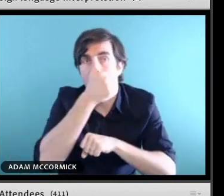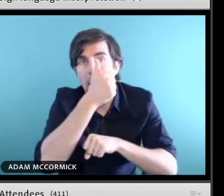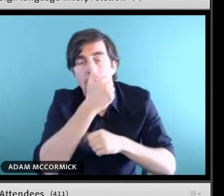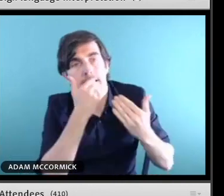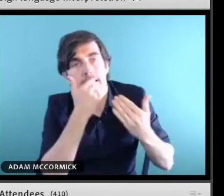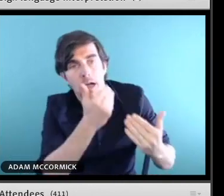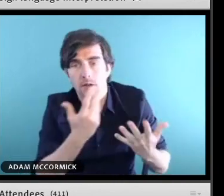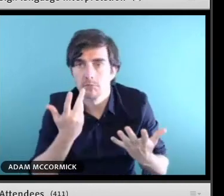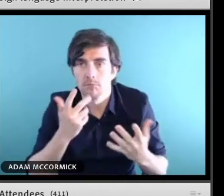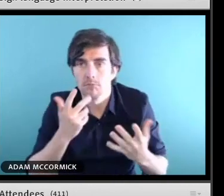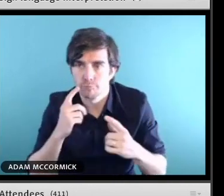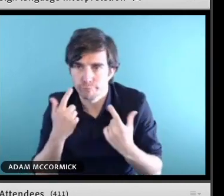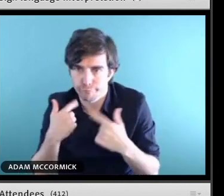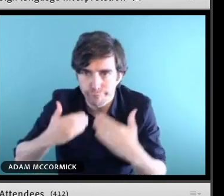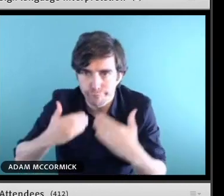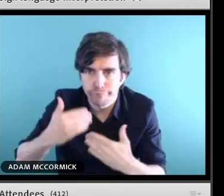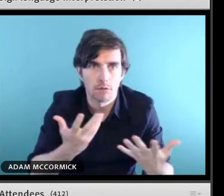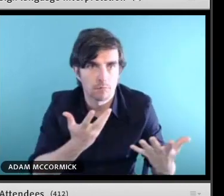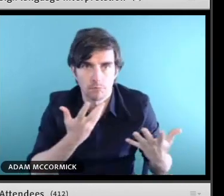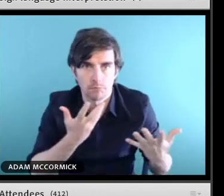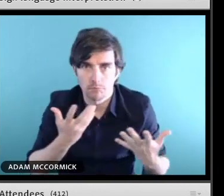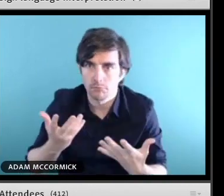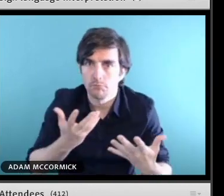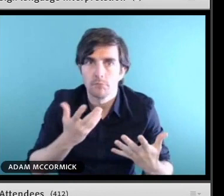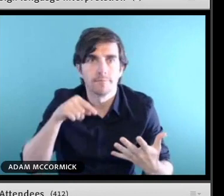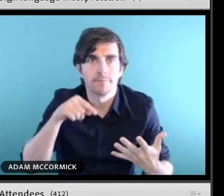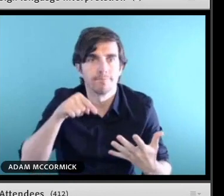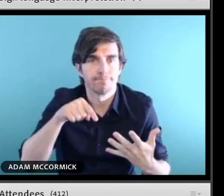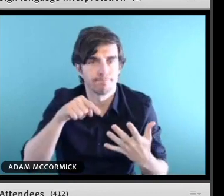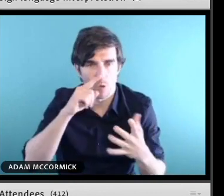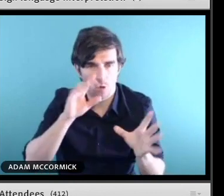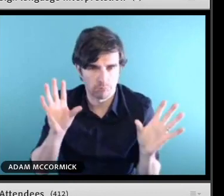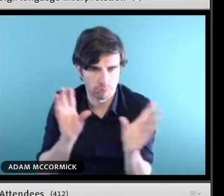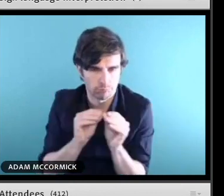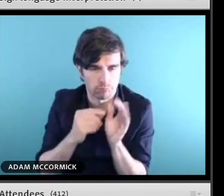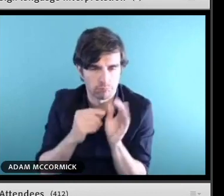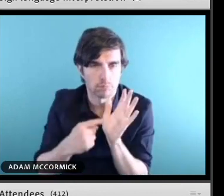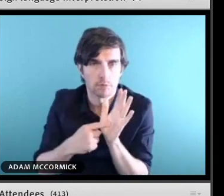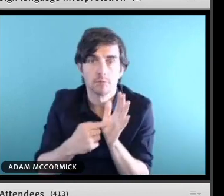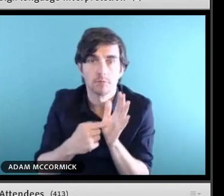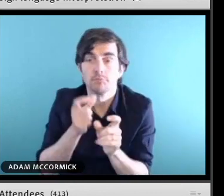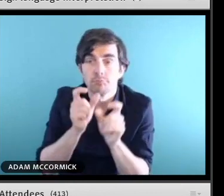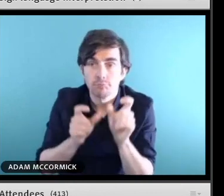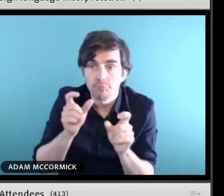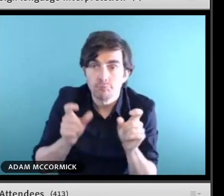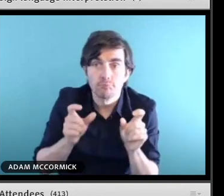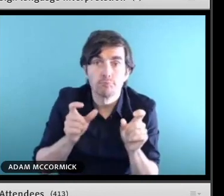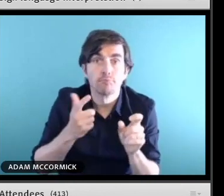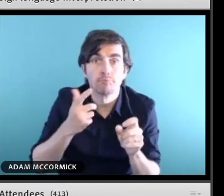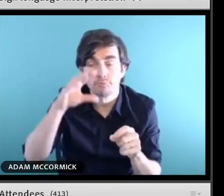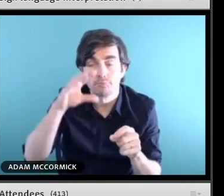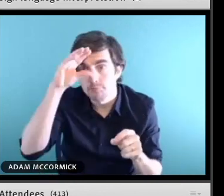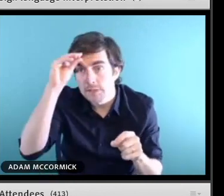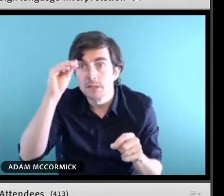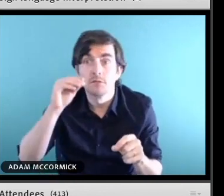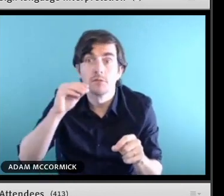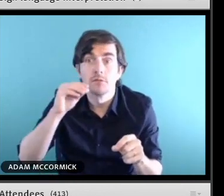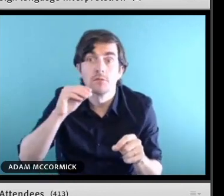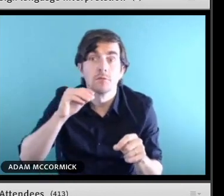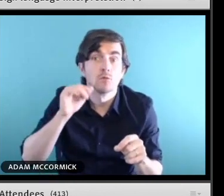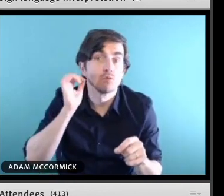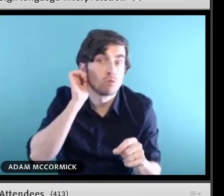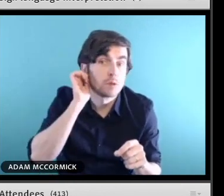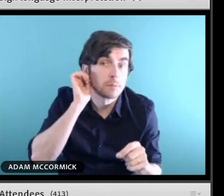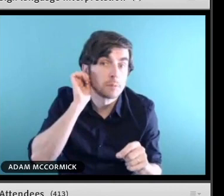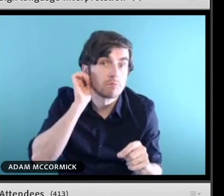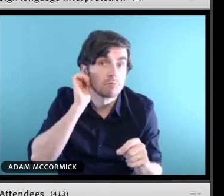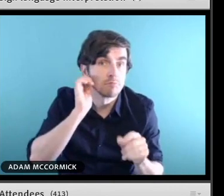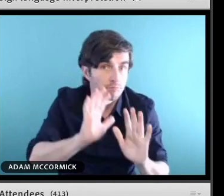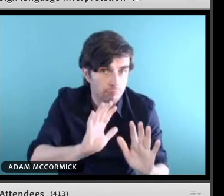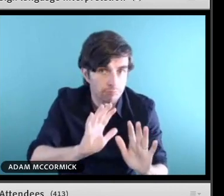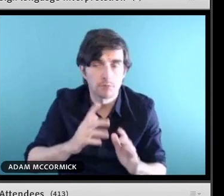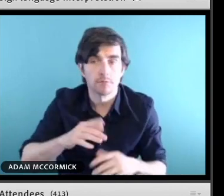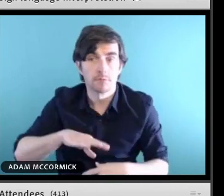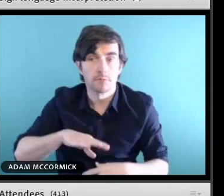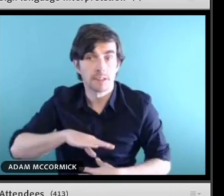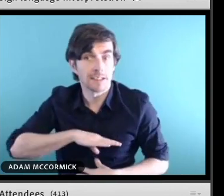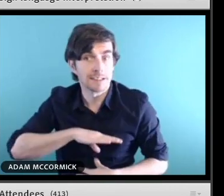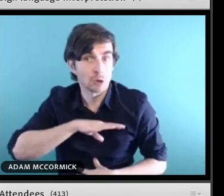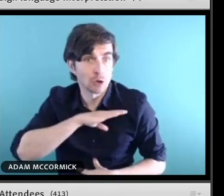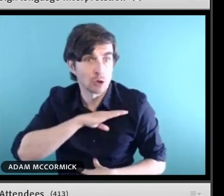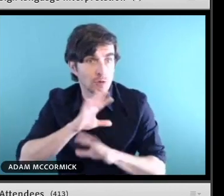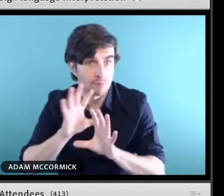So that's the note in a very summarized form that I do encourage everybody to have a look